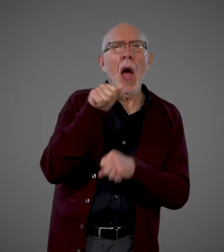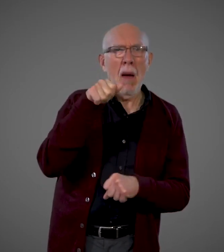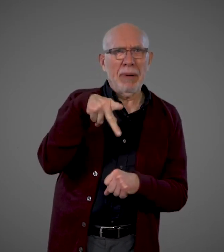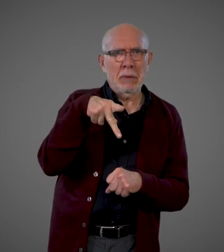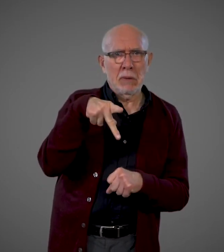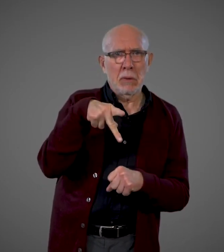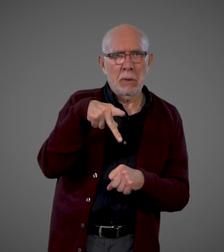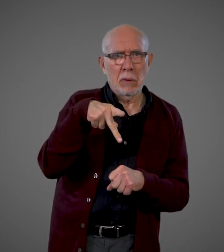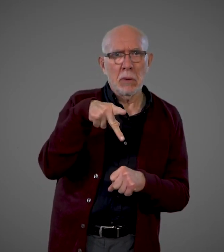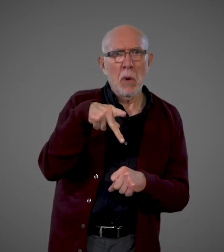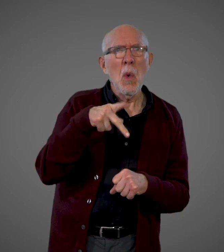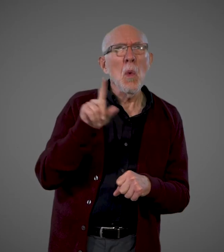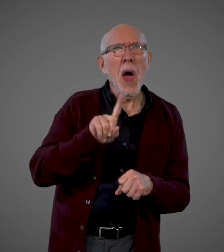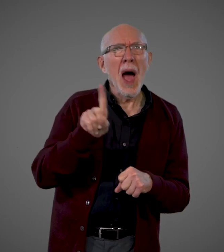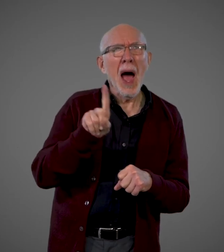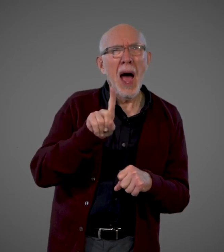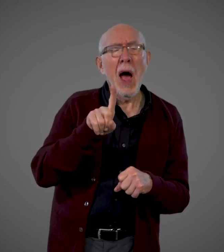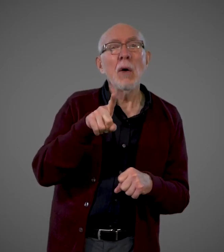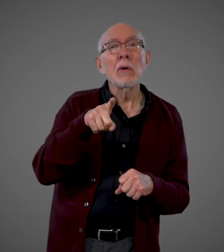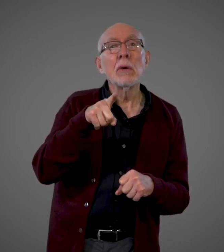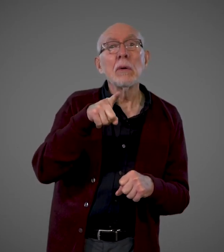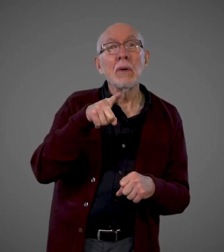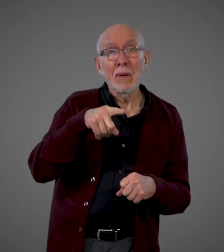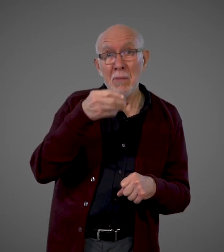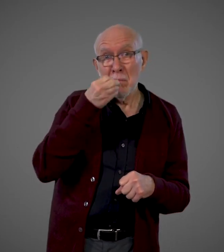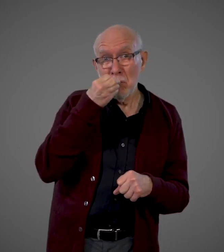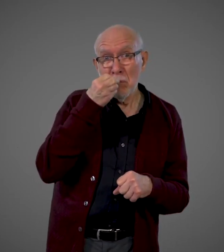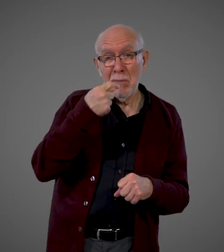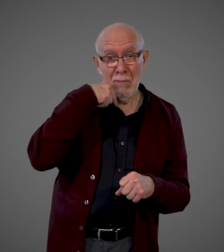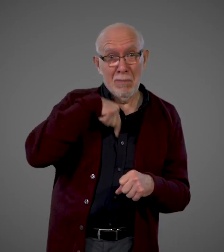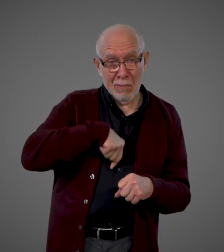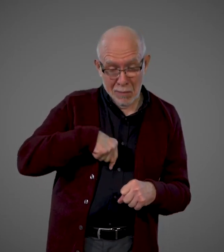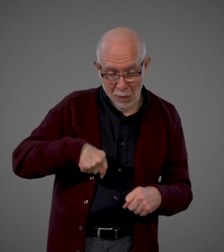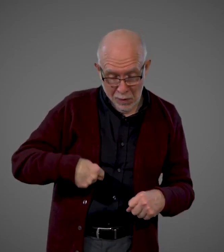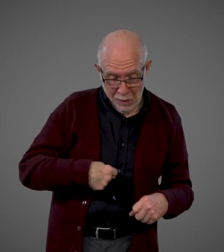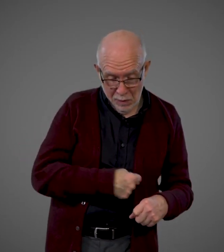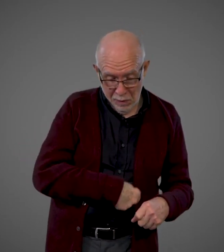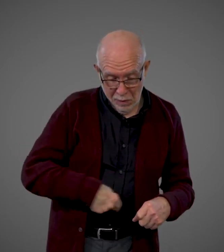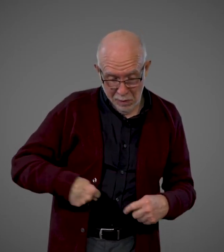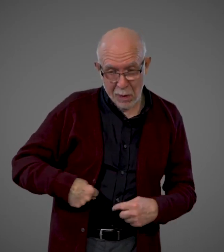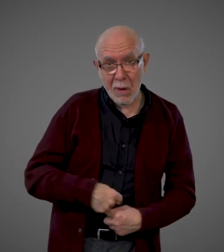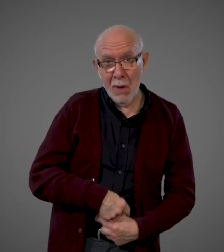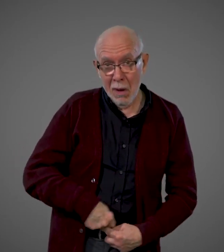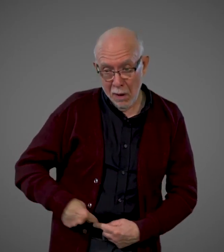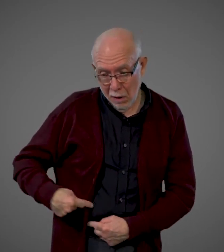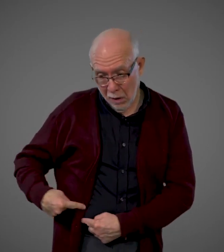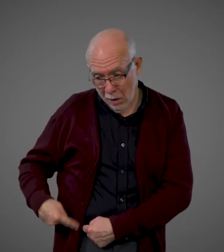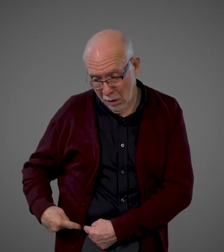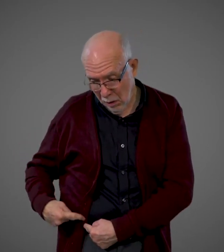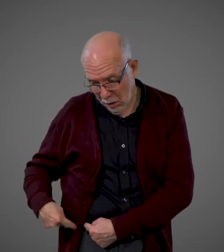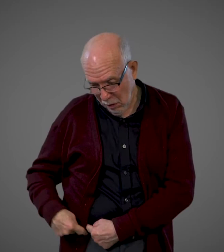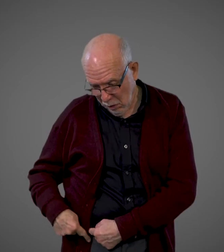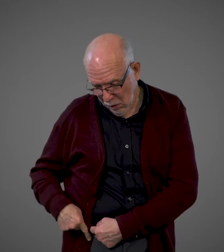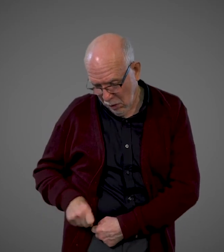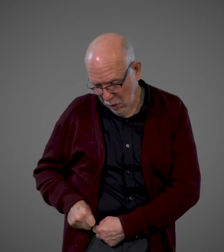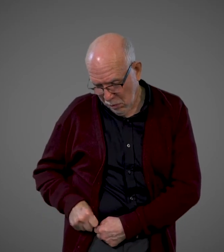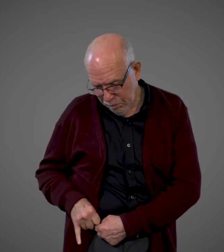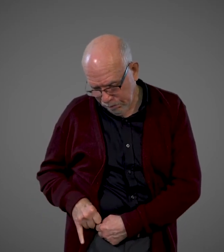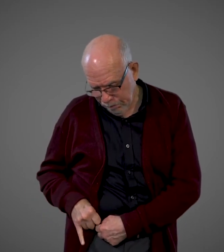sometimes appendix is abbreviate to AP. The appendix is a small finger-like structure that's